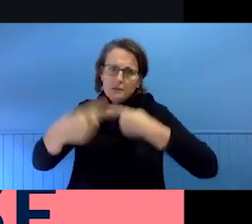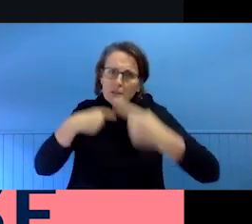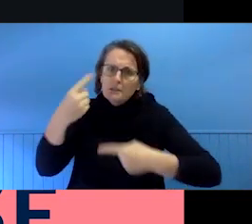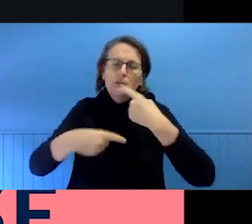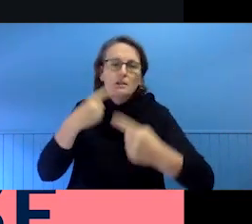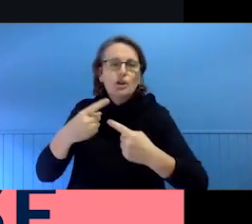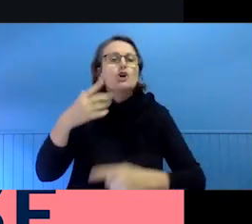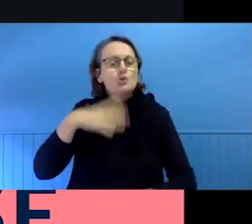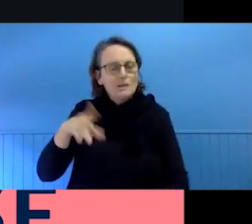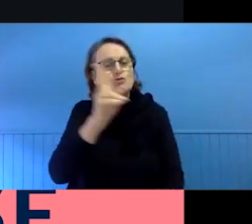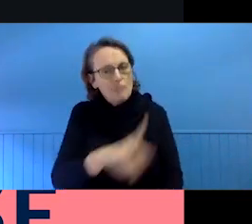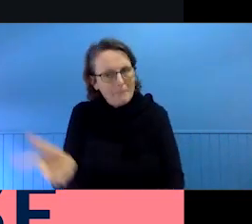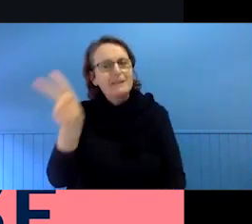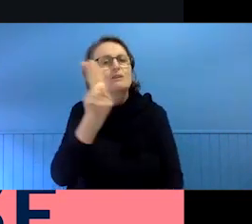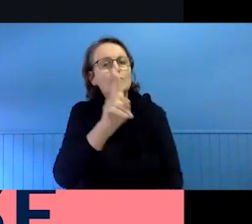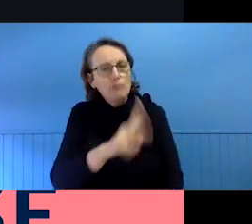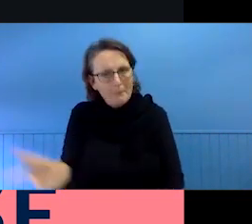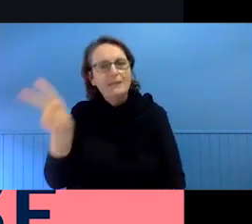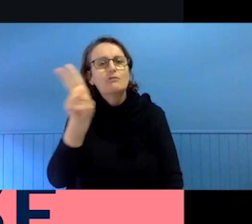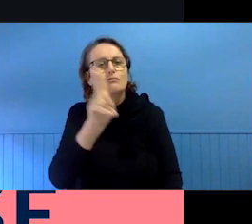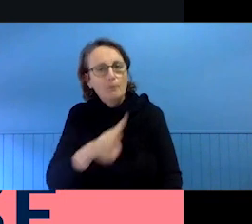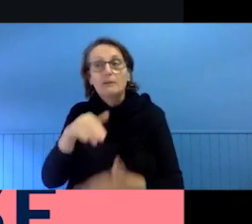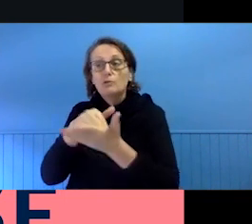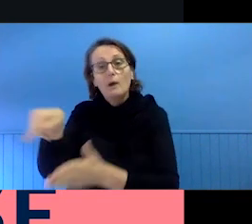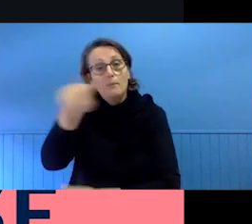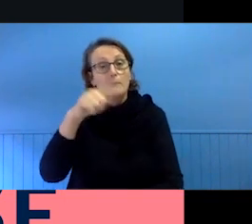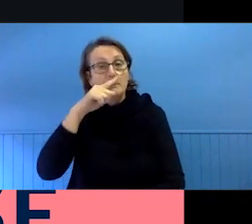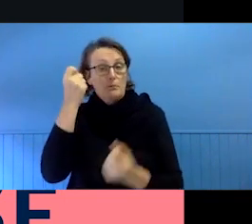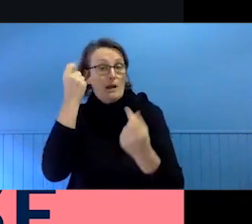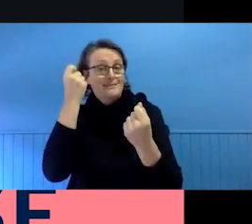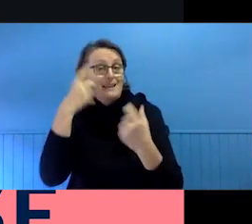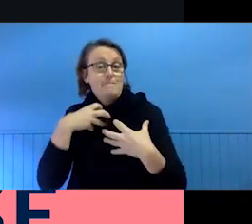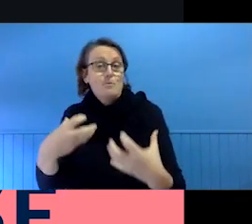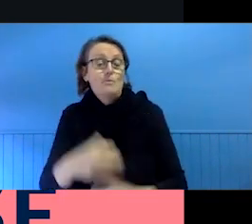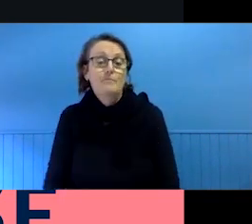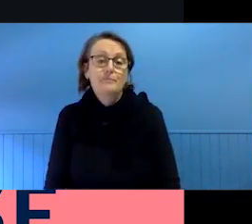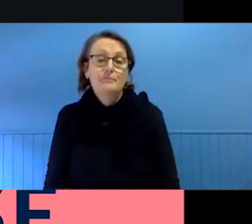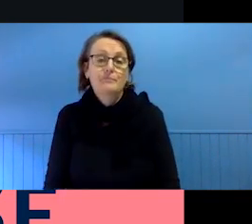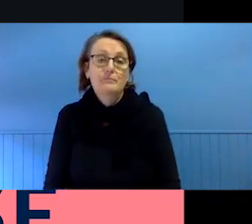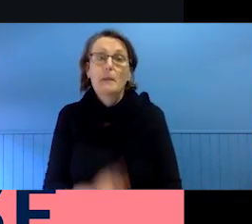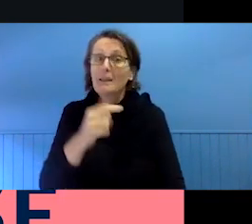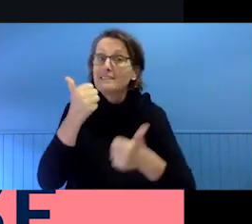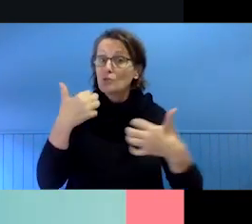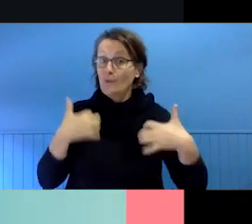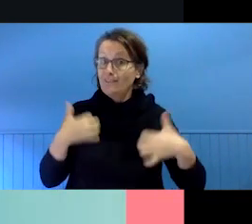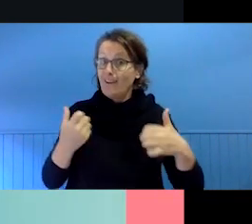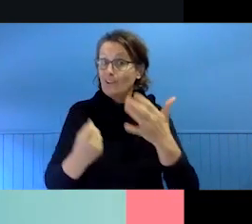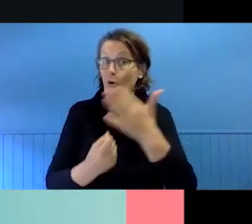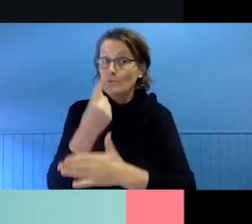need to repeat messages for people to understand them. We also have a really exciting opportunity right now, I think, to surprise and